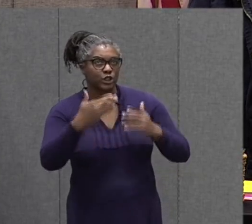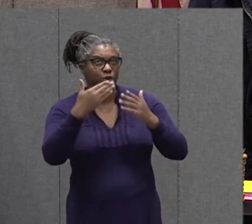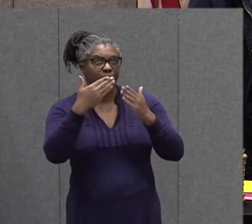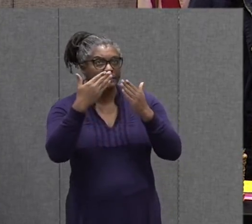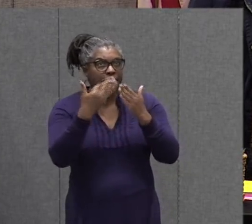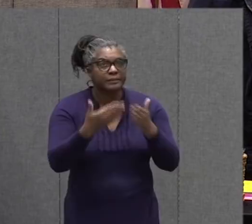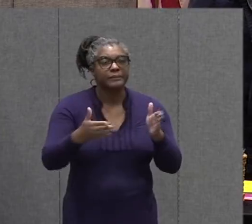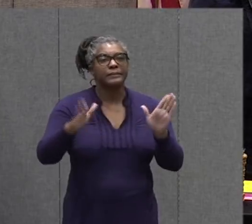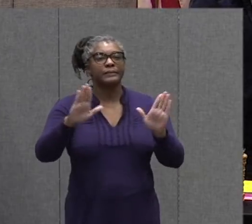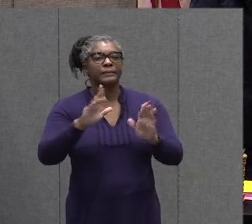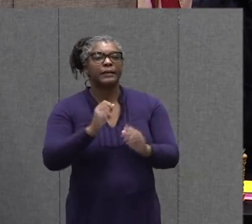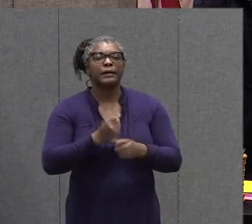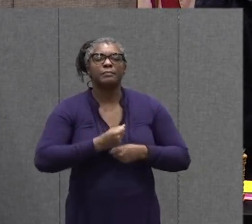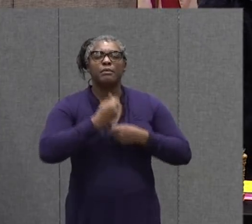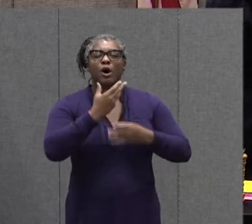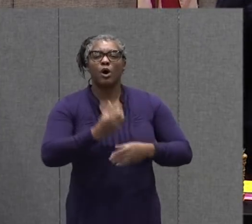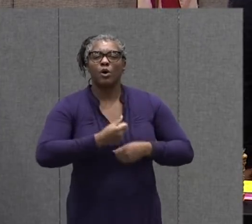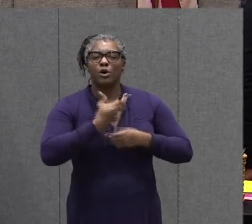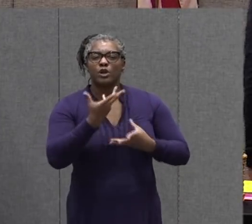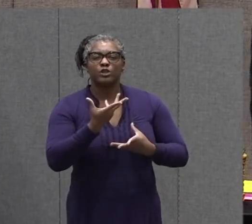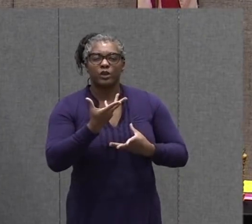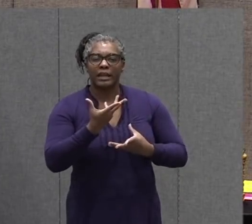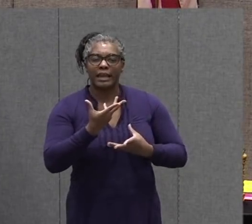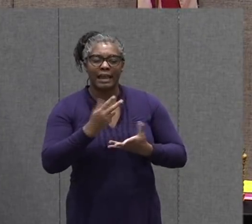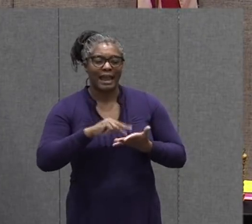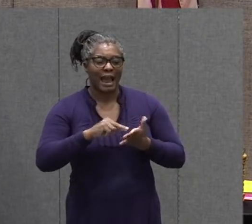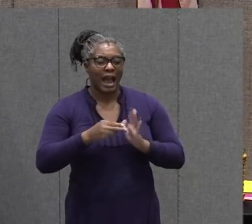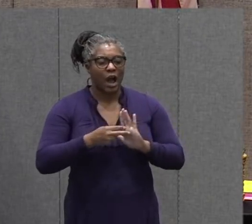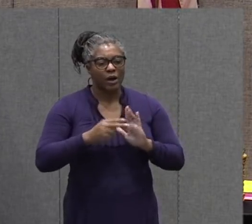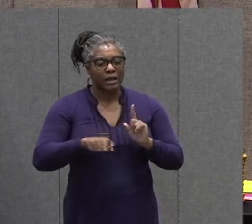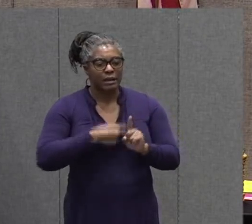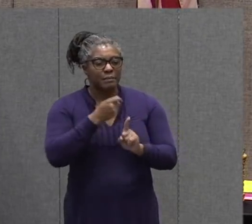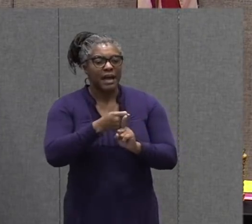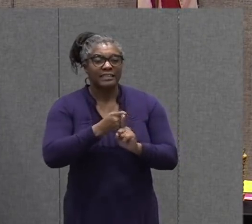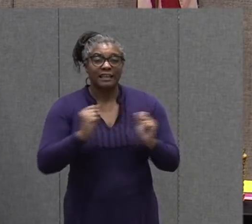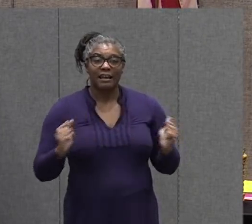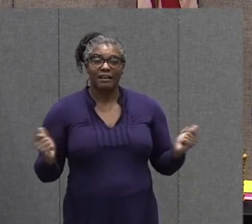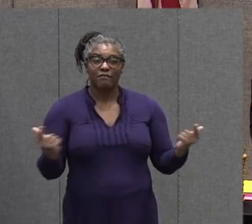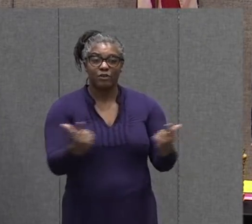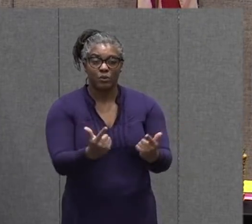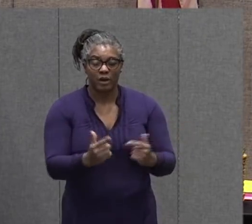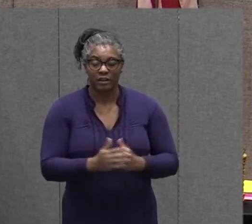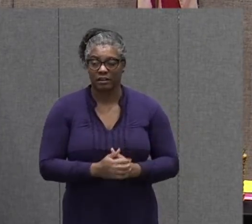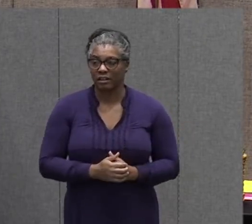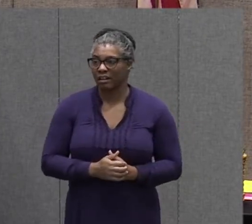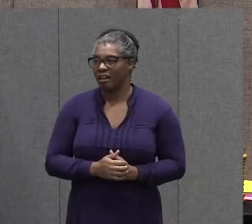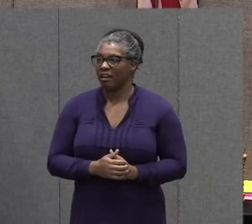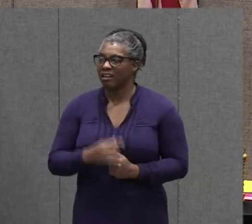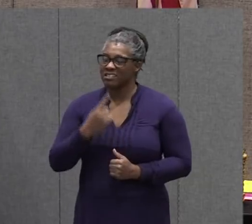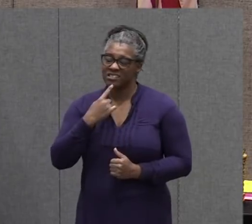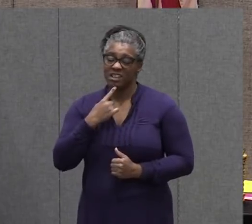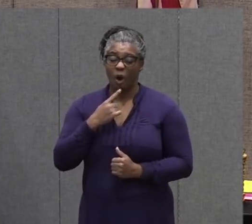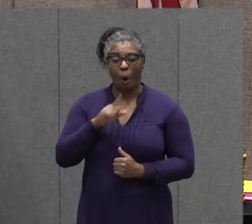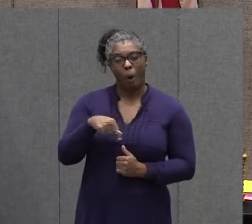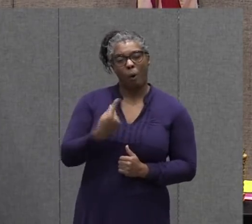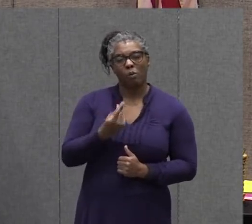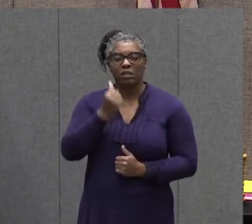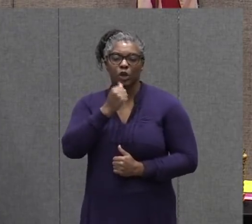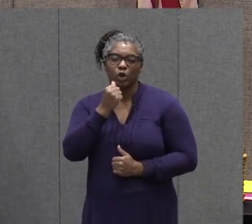[Miss Garcia] Yeah and he made a comment, it referenced you know, that, only girls write poems and poetry that boys don't,